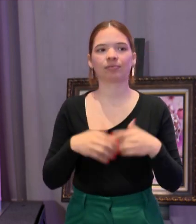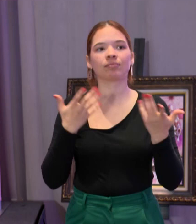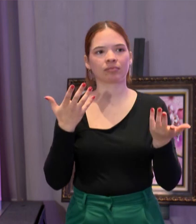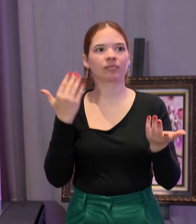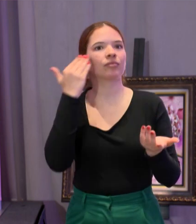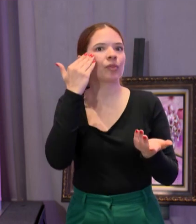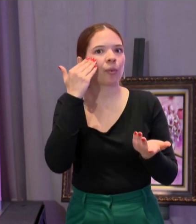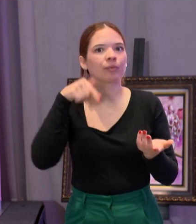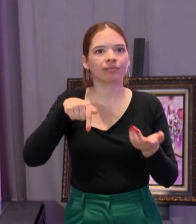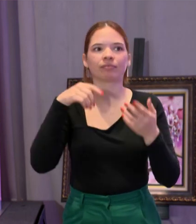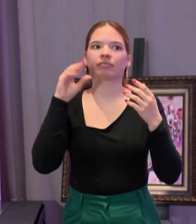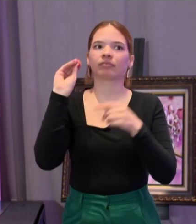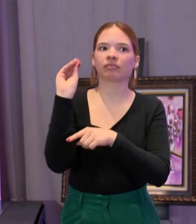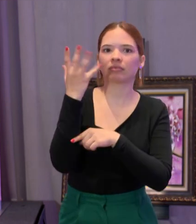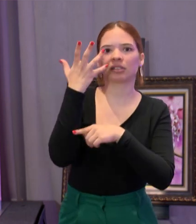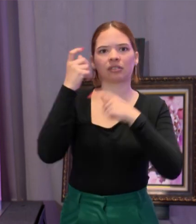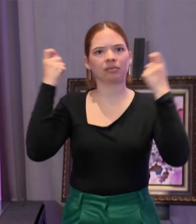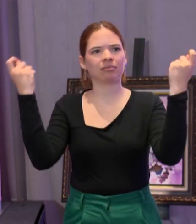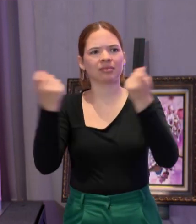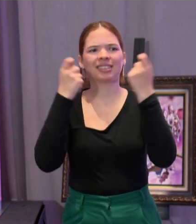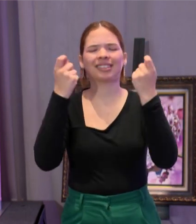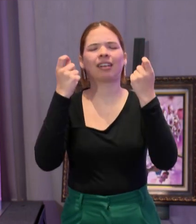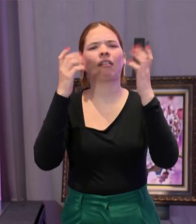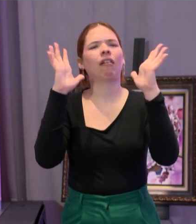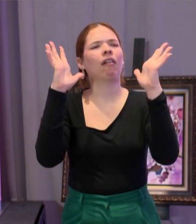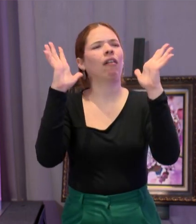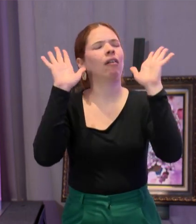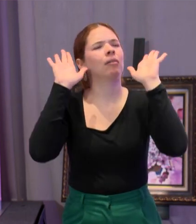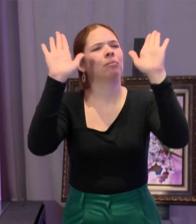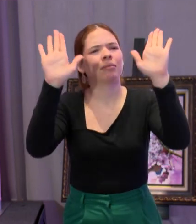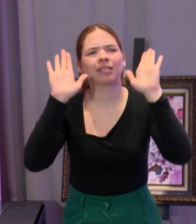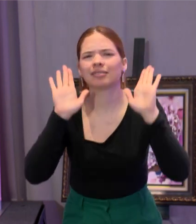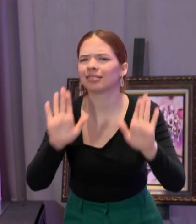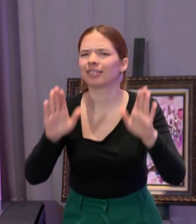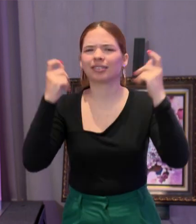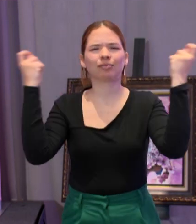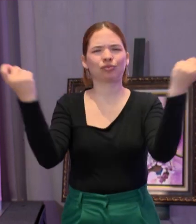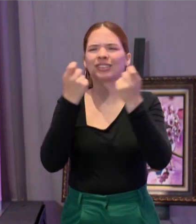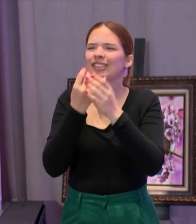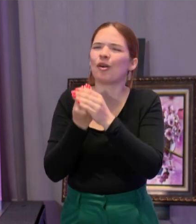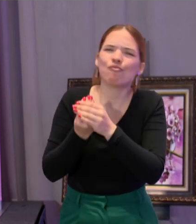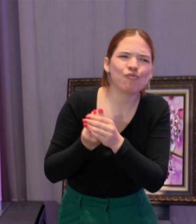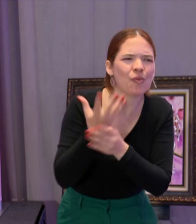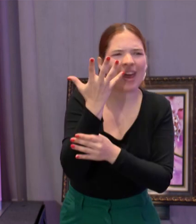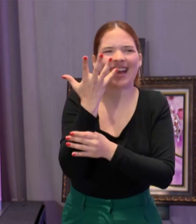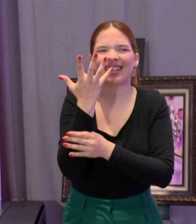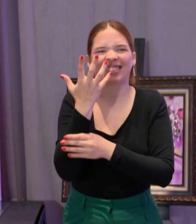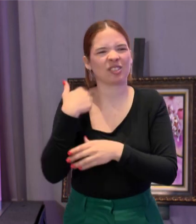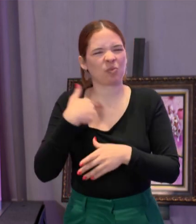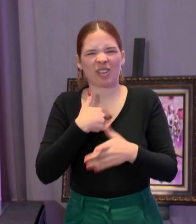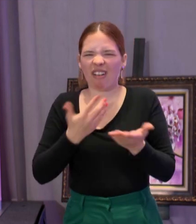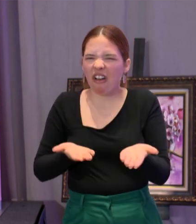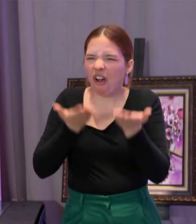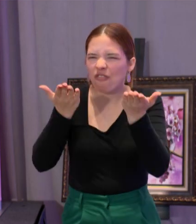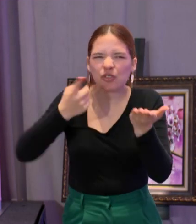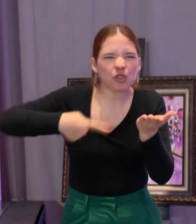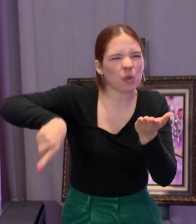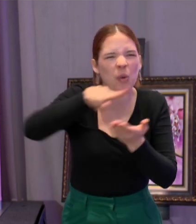FESTIVAL IS THE GREATEST WAY TO CELEBRATE SPRING. AND WE WILL CONTINUE TO OFFER WORLD CLASS ENTERTAINMENT. I'M LOOKING FORWARD TO ALL OF